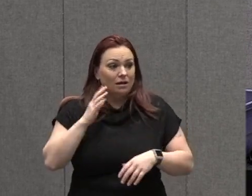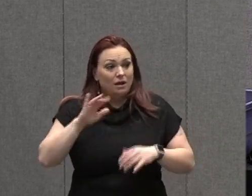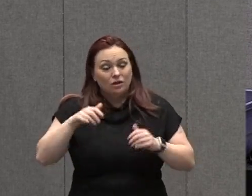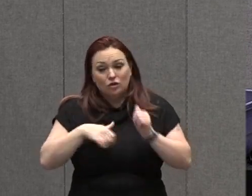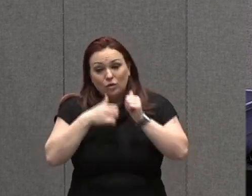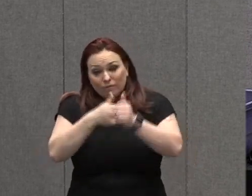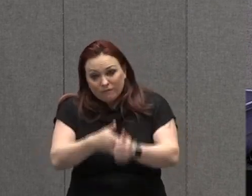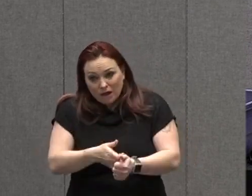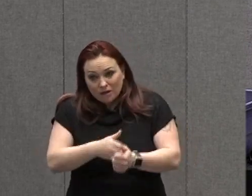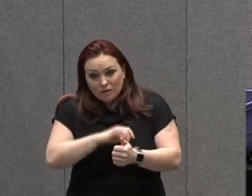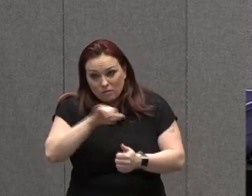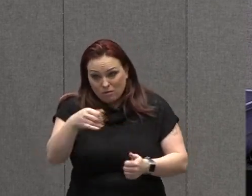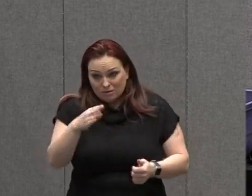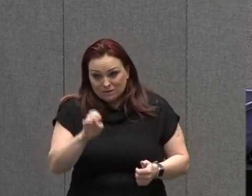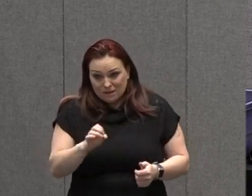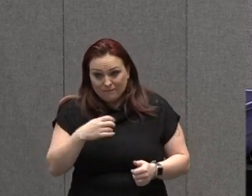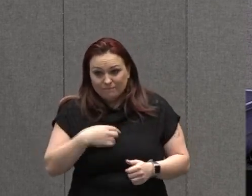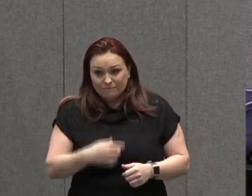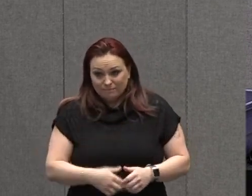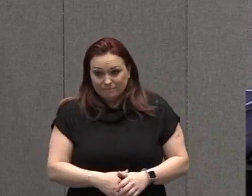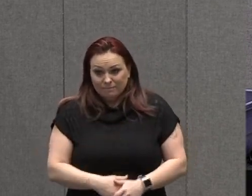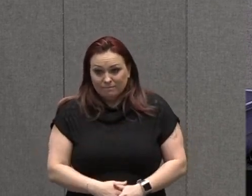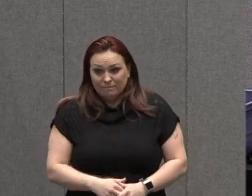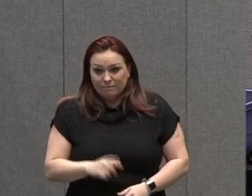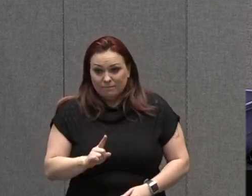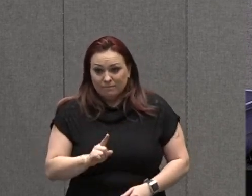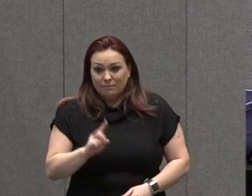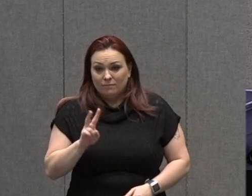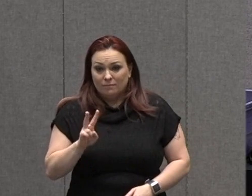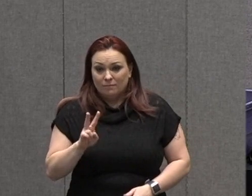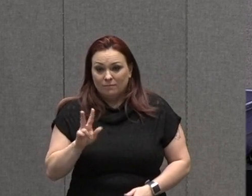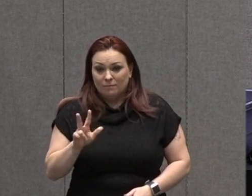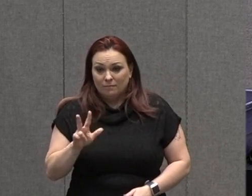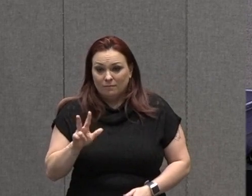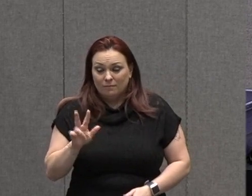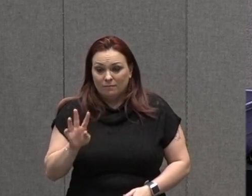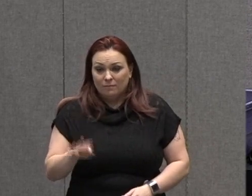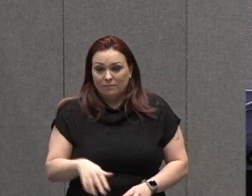After four beats okay? Two three four.